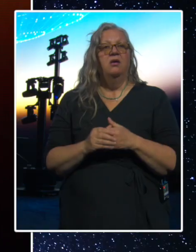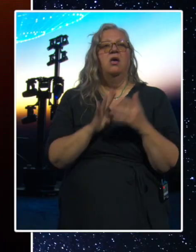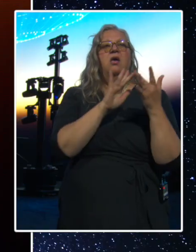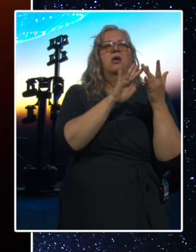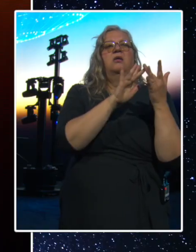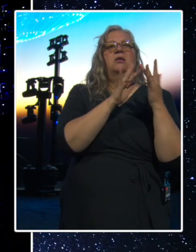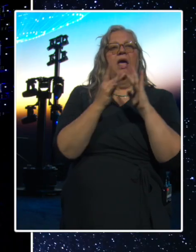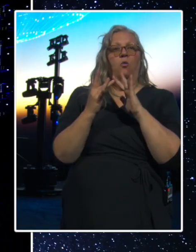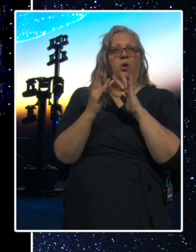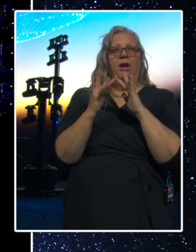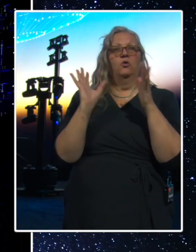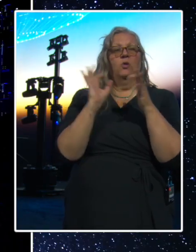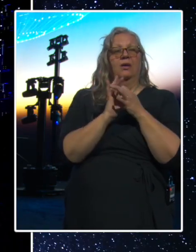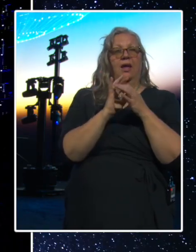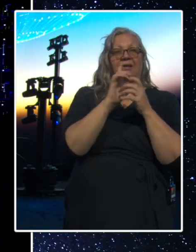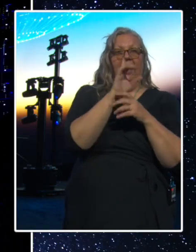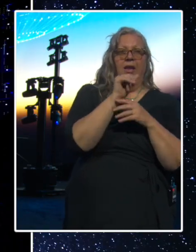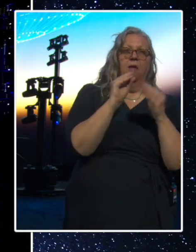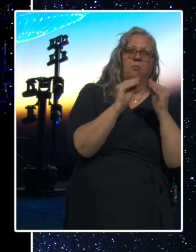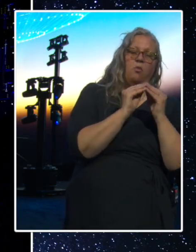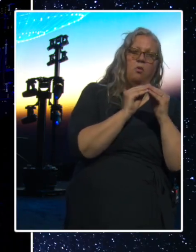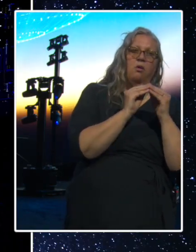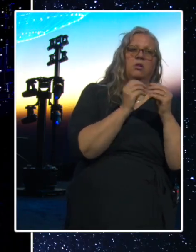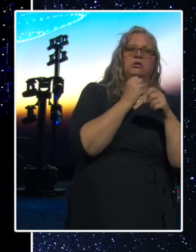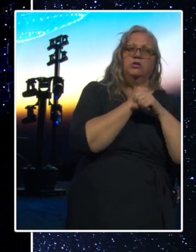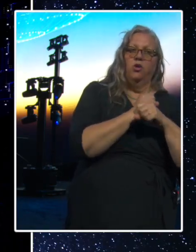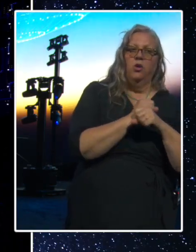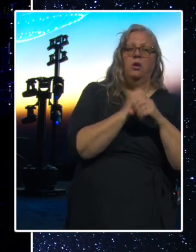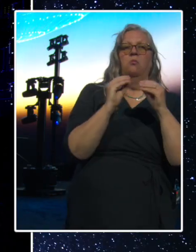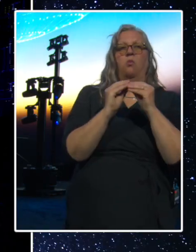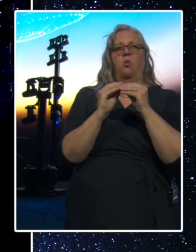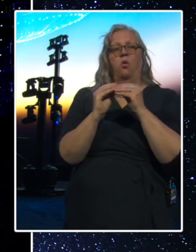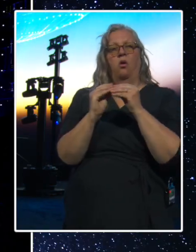Networking to connect your data more securely and efficiently.